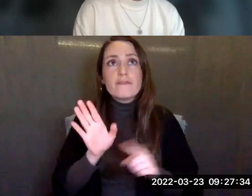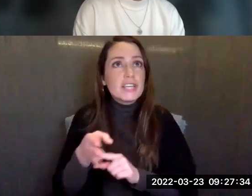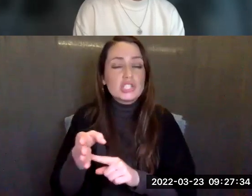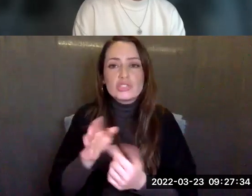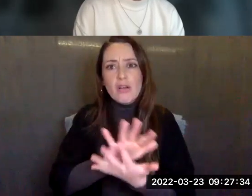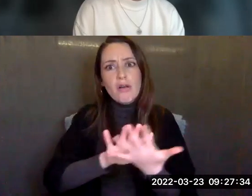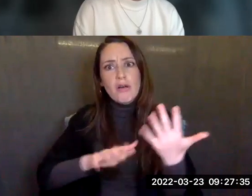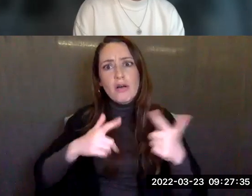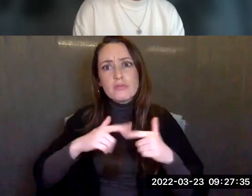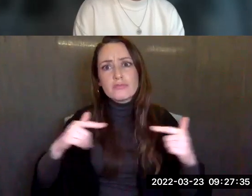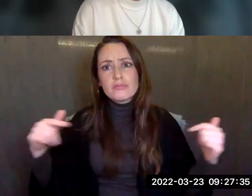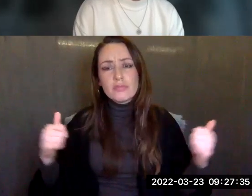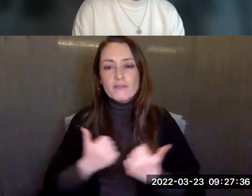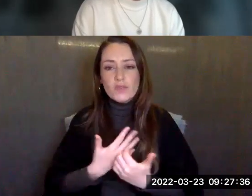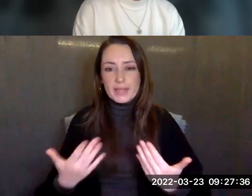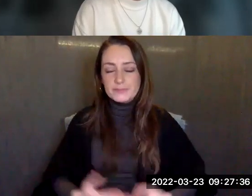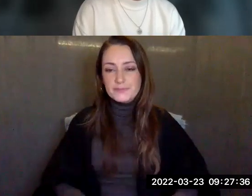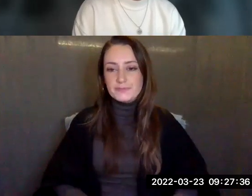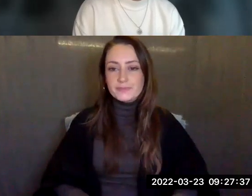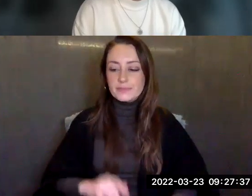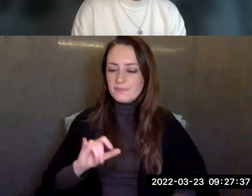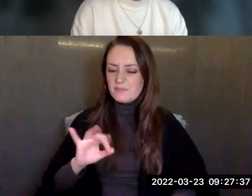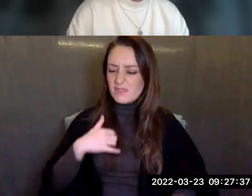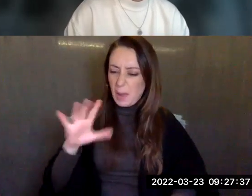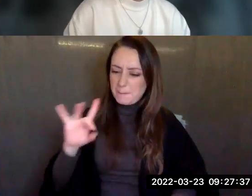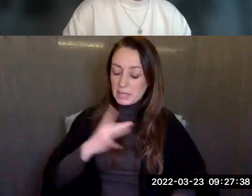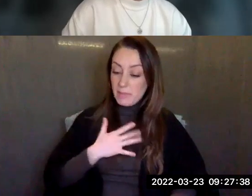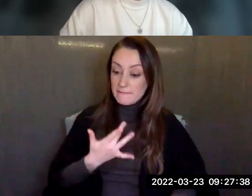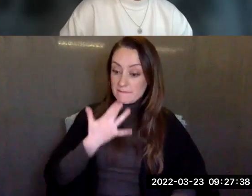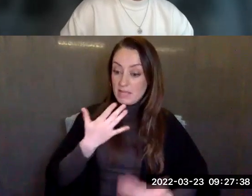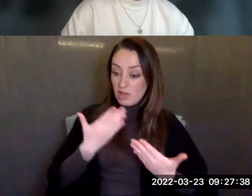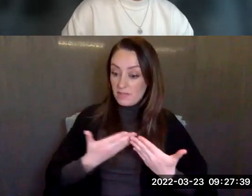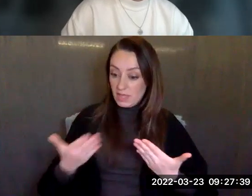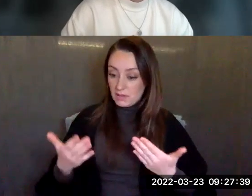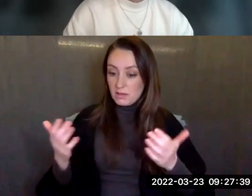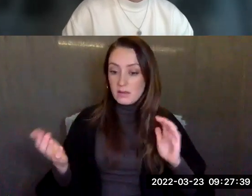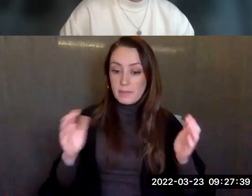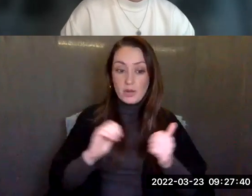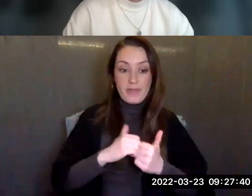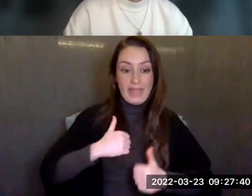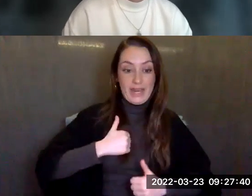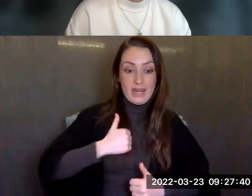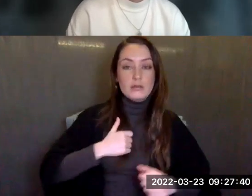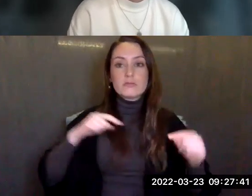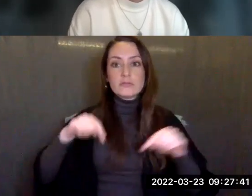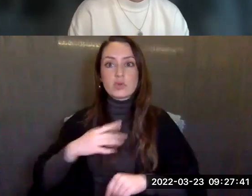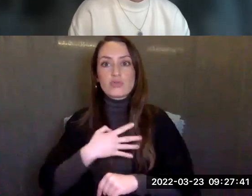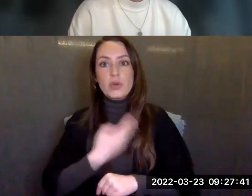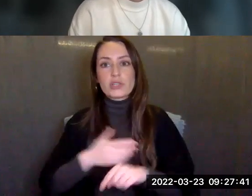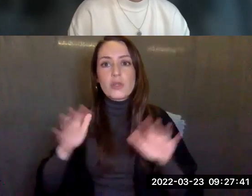If I had to pick my favorite thing and compare it to Ottawa. It's the wonderful weather I have to stress that and I Can't stress that enough.